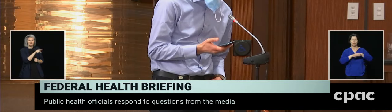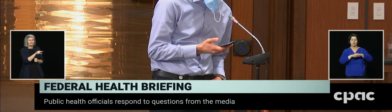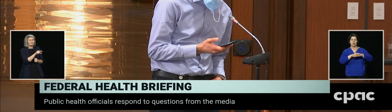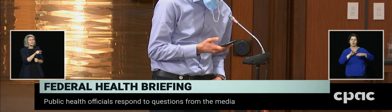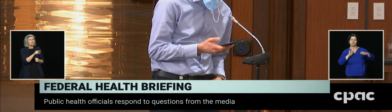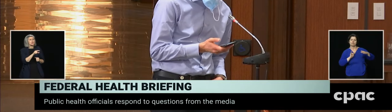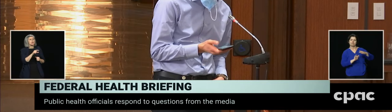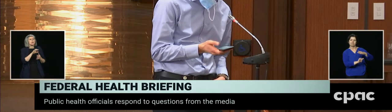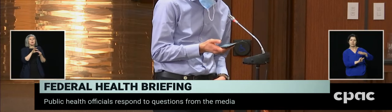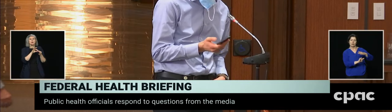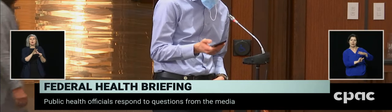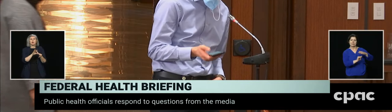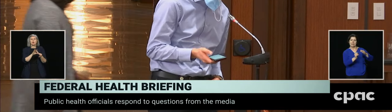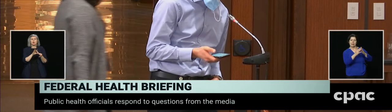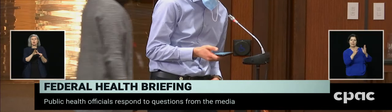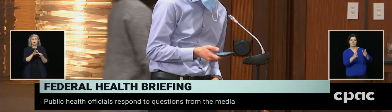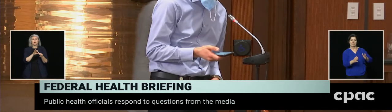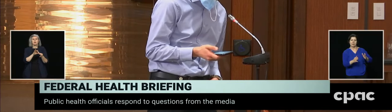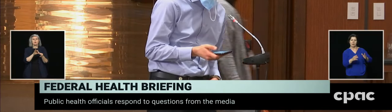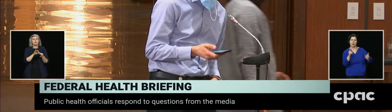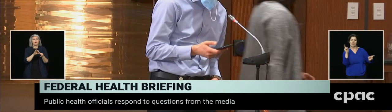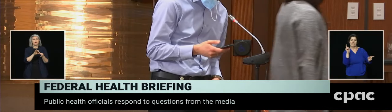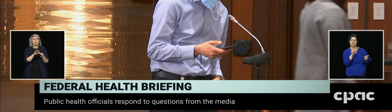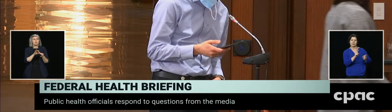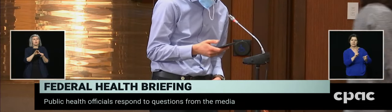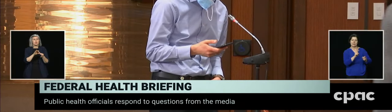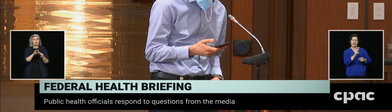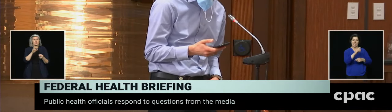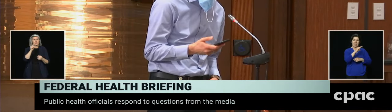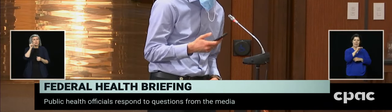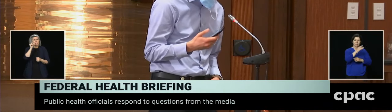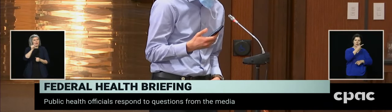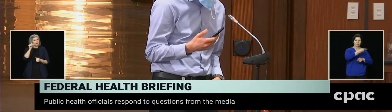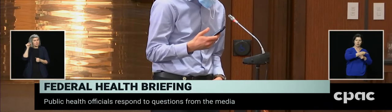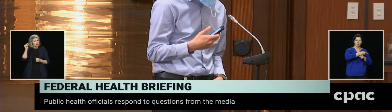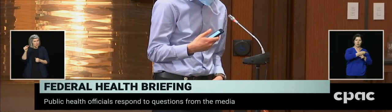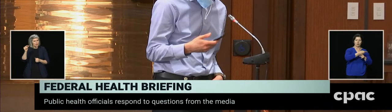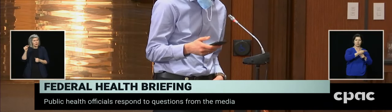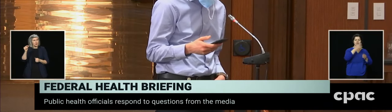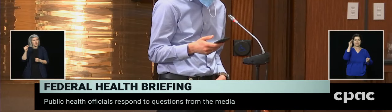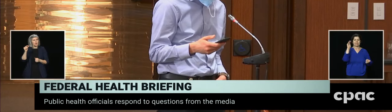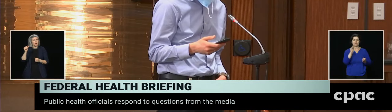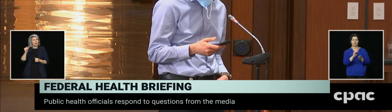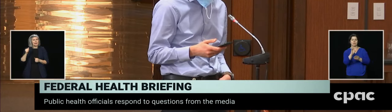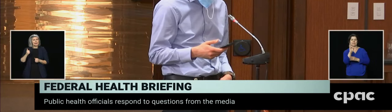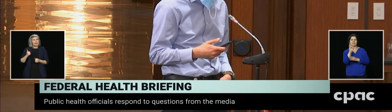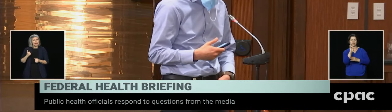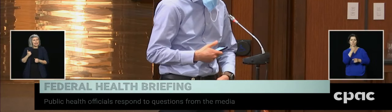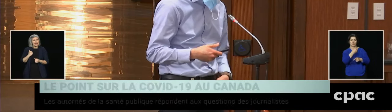QUESTION. MY FIRST QUESTION IS ON THE LOCKDOWN.